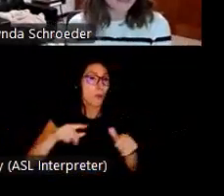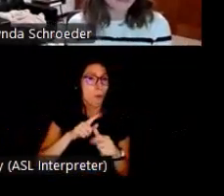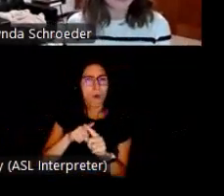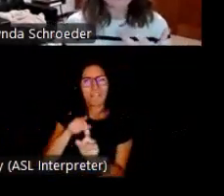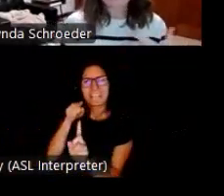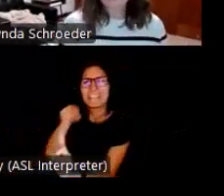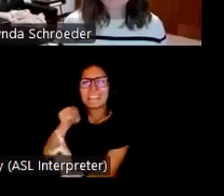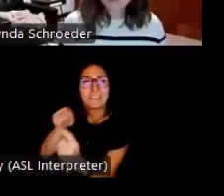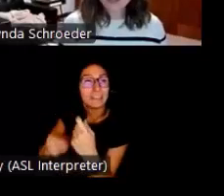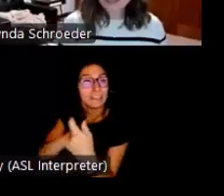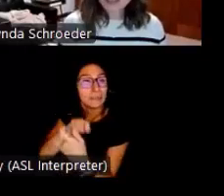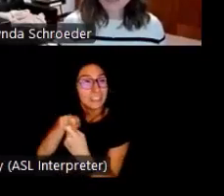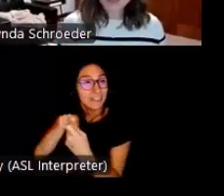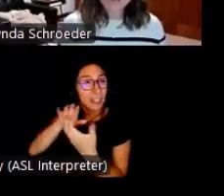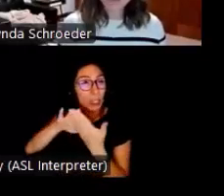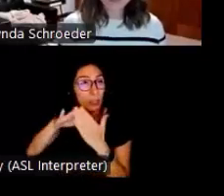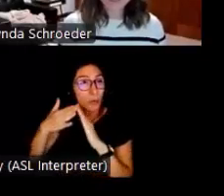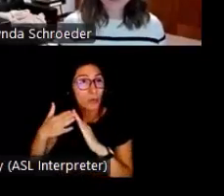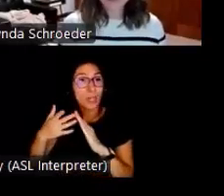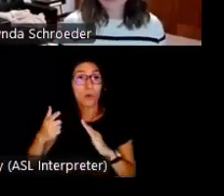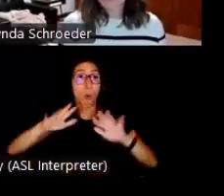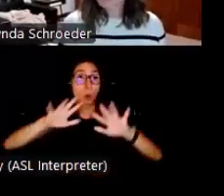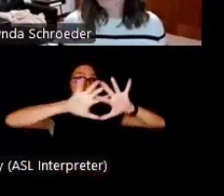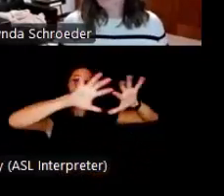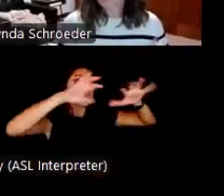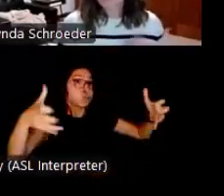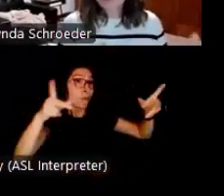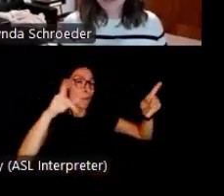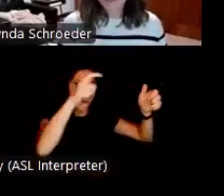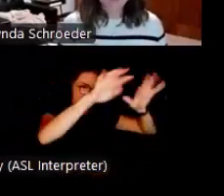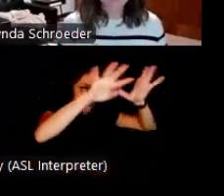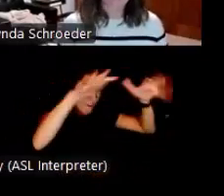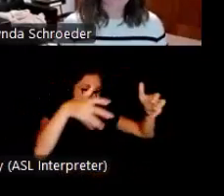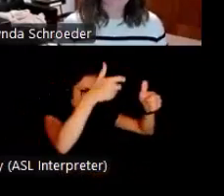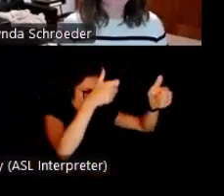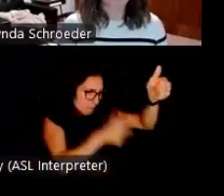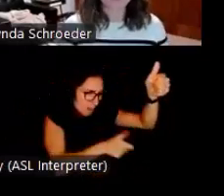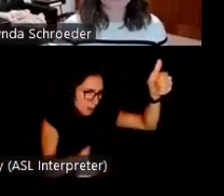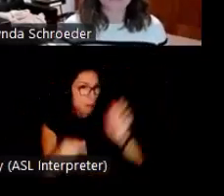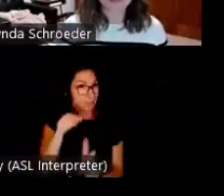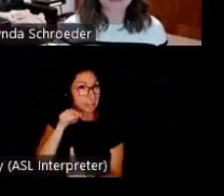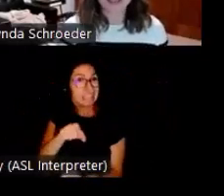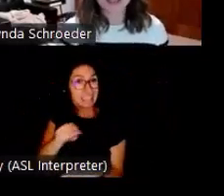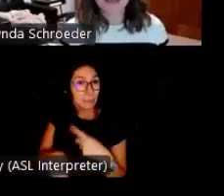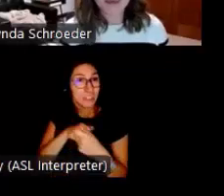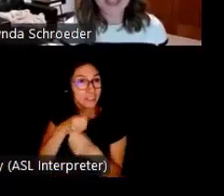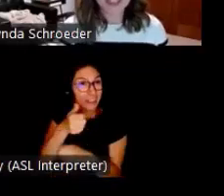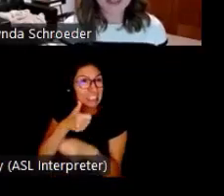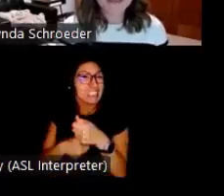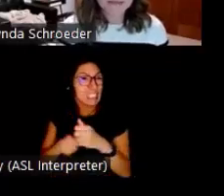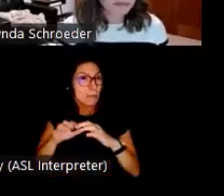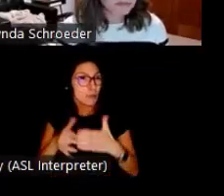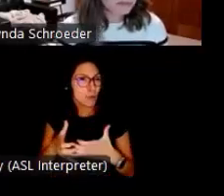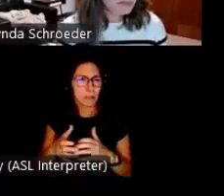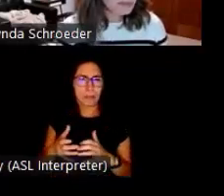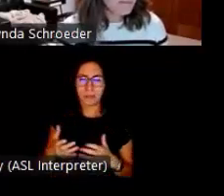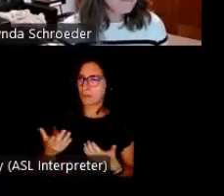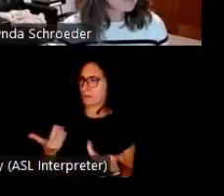a subset of a community? And I'll provide a little bit of a concrete example of that in a moment here.